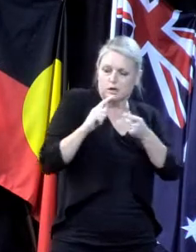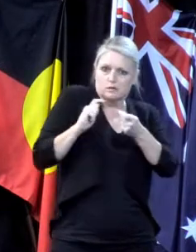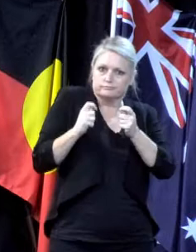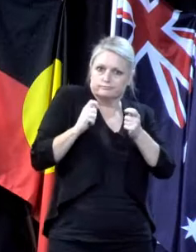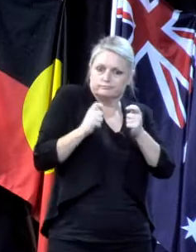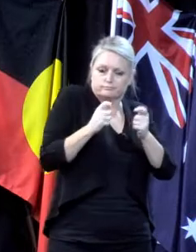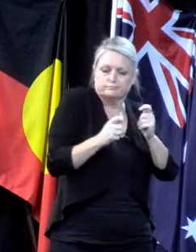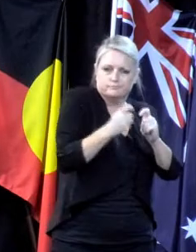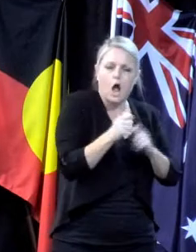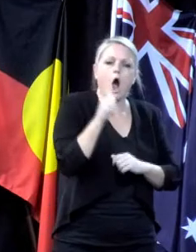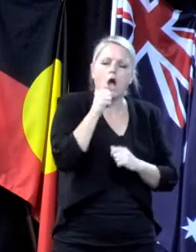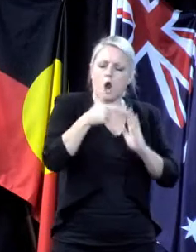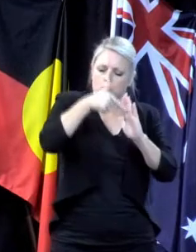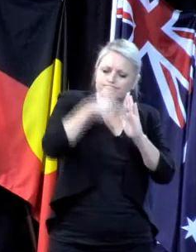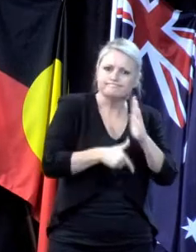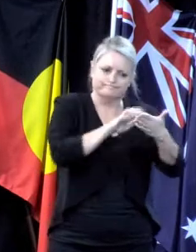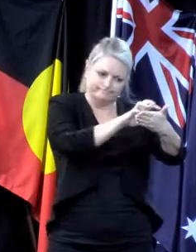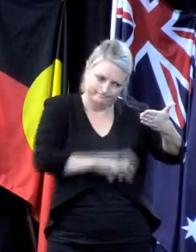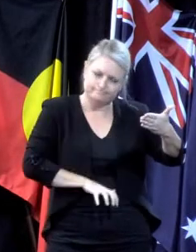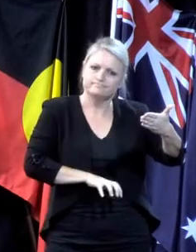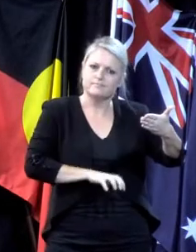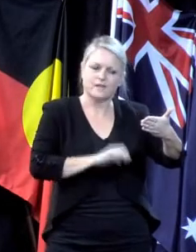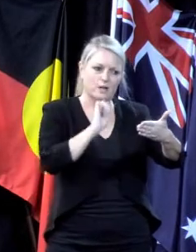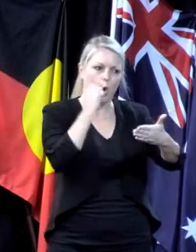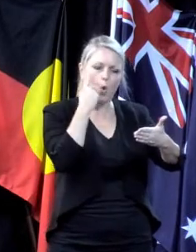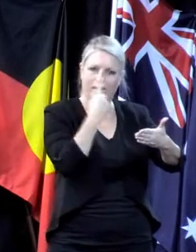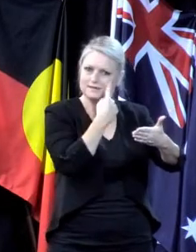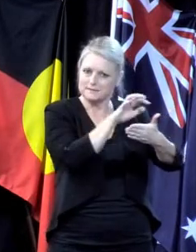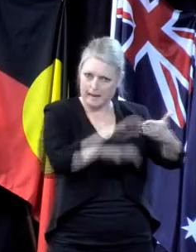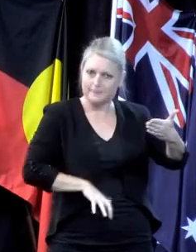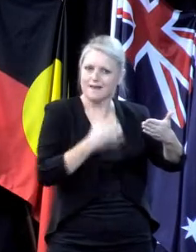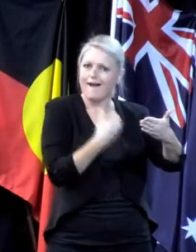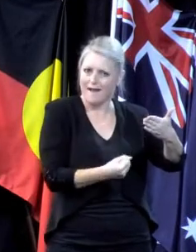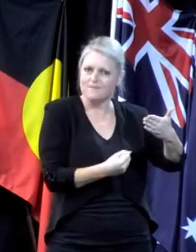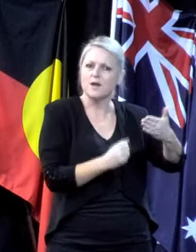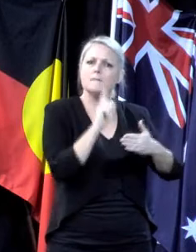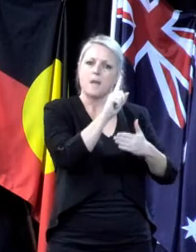We don't have time to go through all of that today, but can I give you the paragraph numbers from your statements,